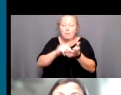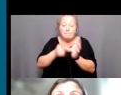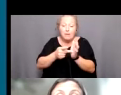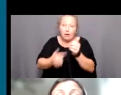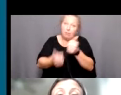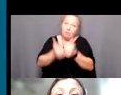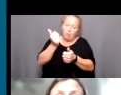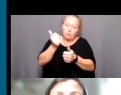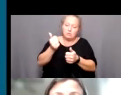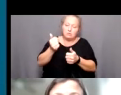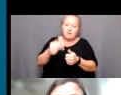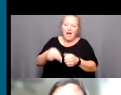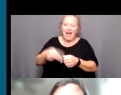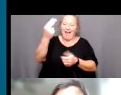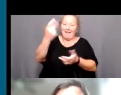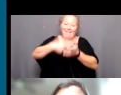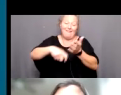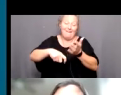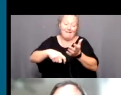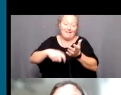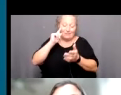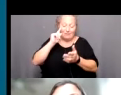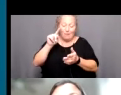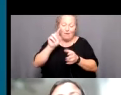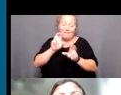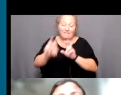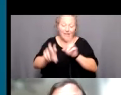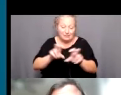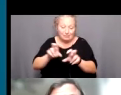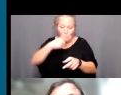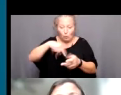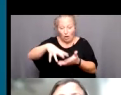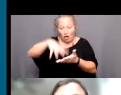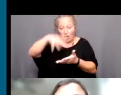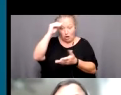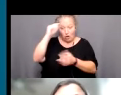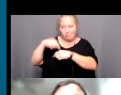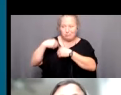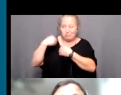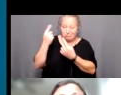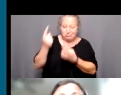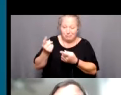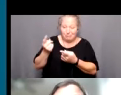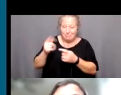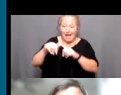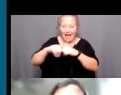a higher cost in our investments. Because we have learned over the years that in order to break inequity.